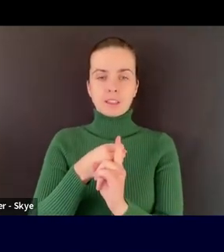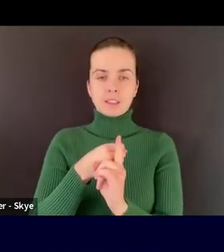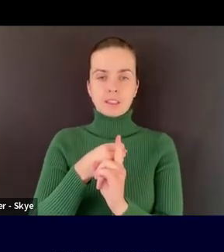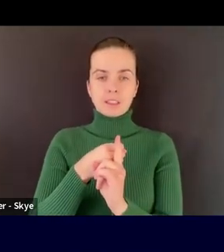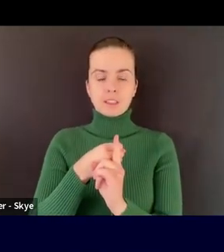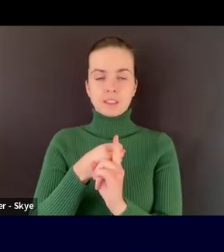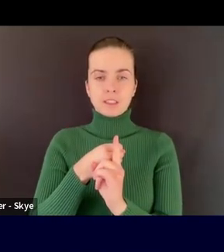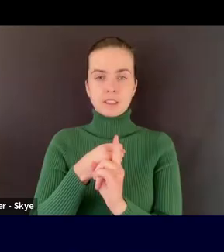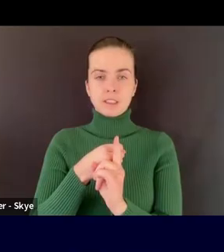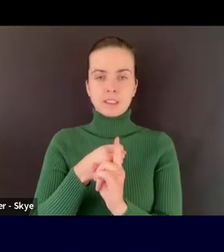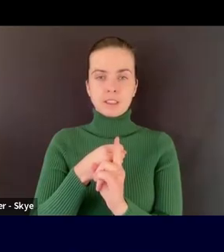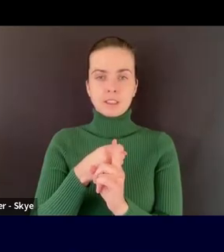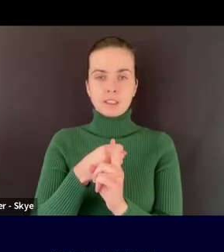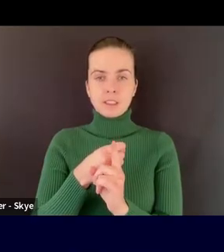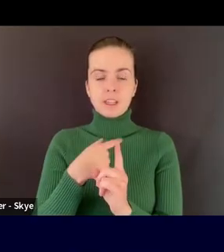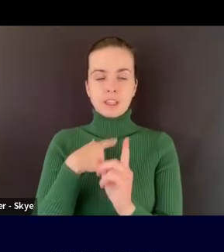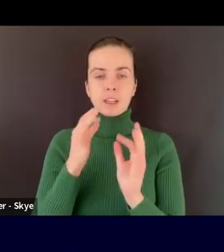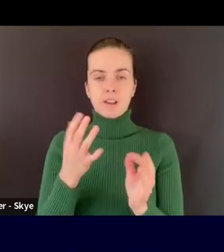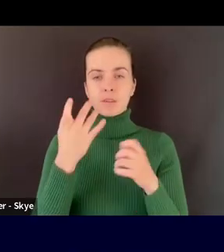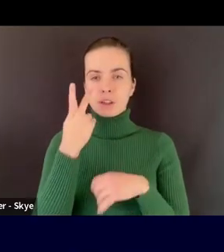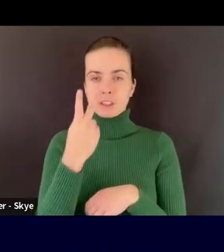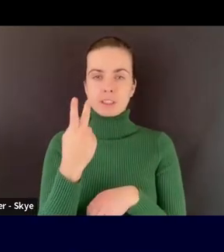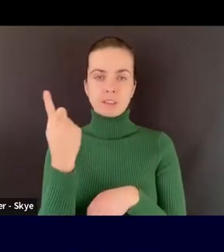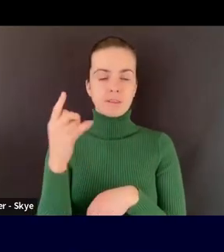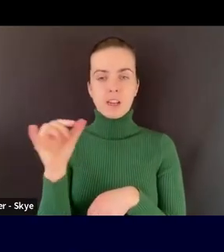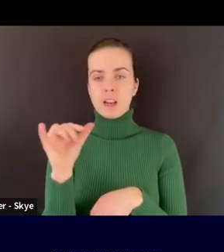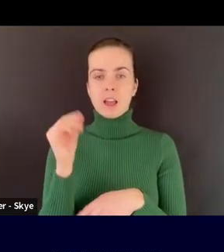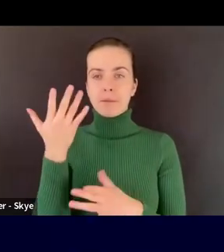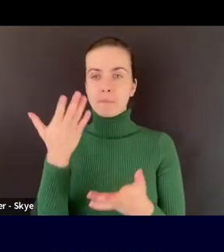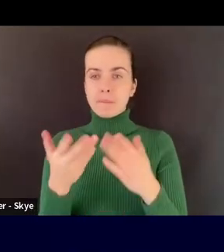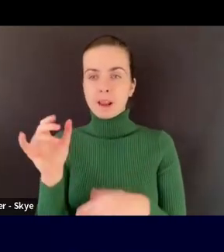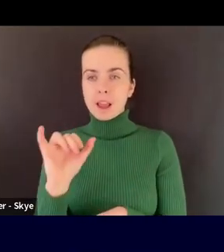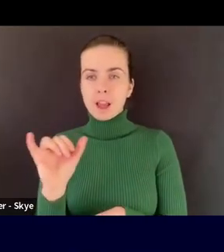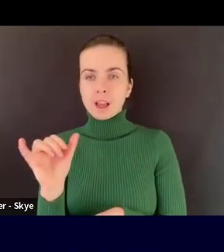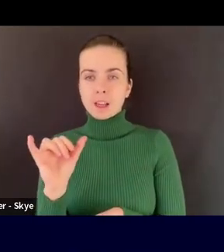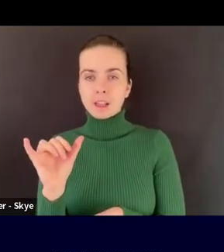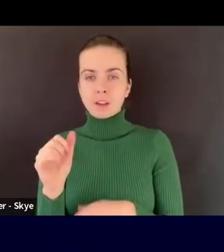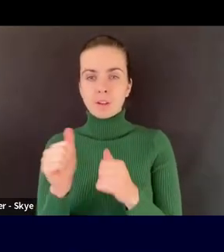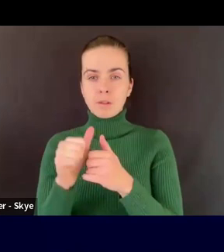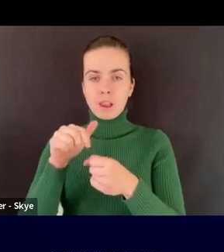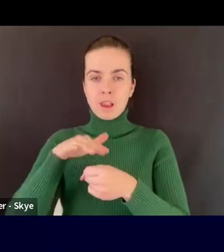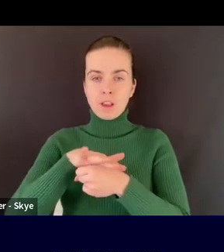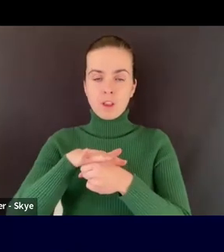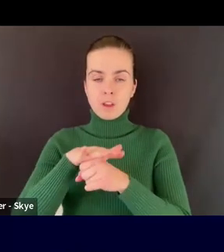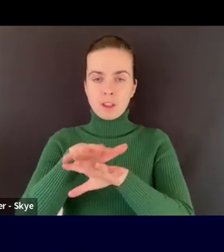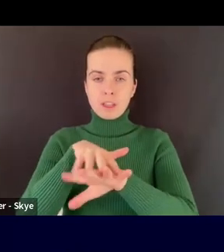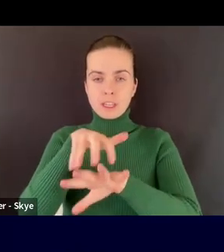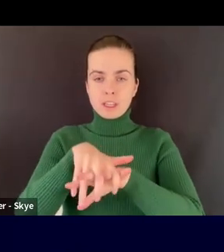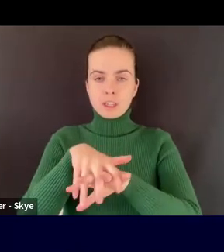I would definitely like to see something maybe like what the local Native Americans think about